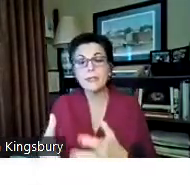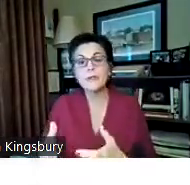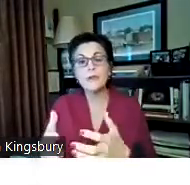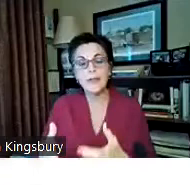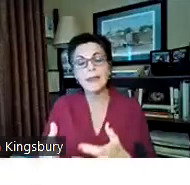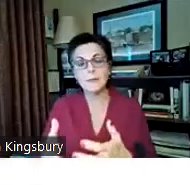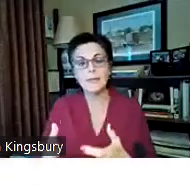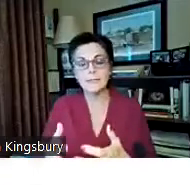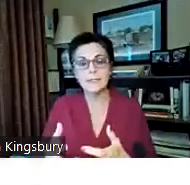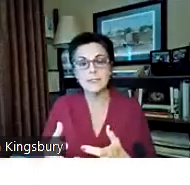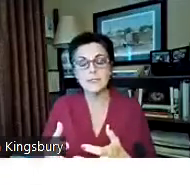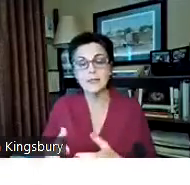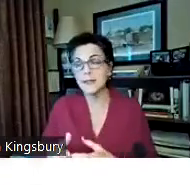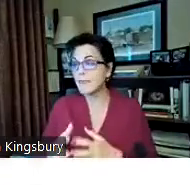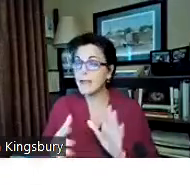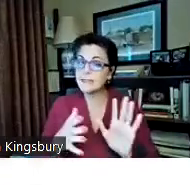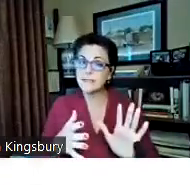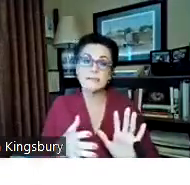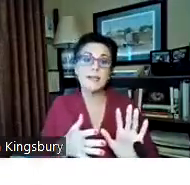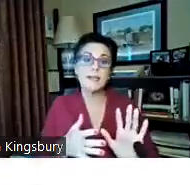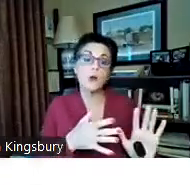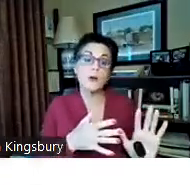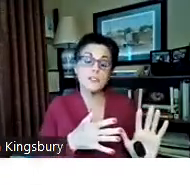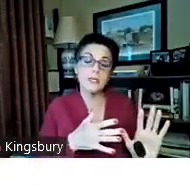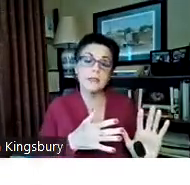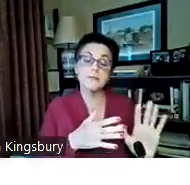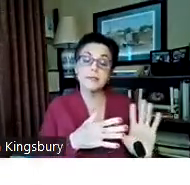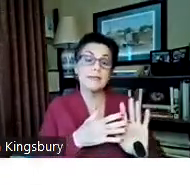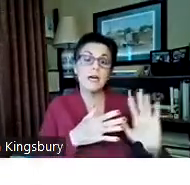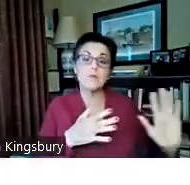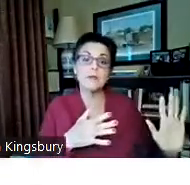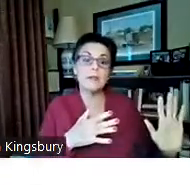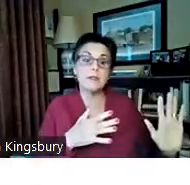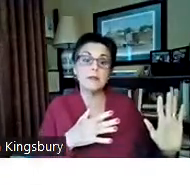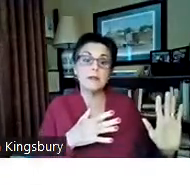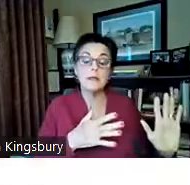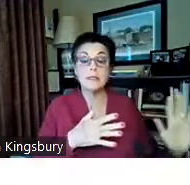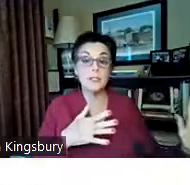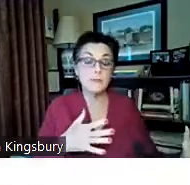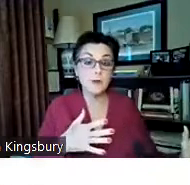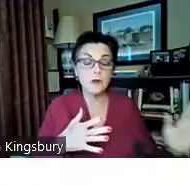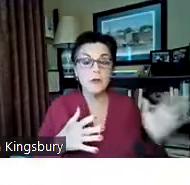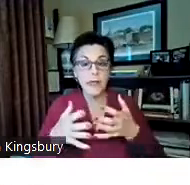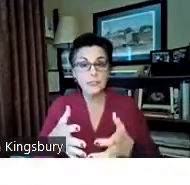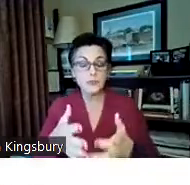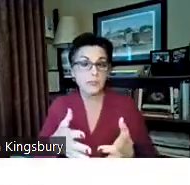you can't make a decision? And that's that's not about questioning somebody's ability. In general, that's really